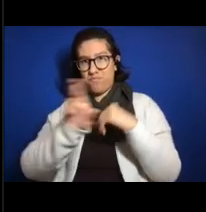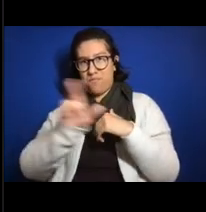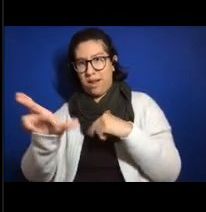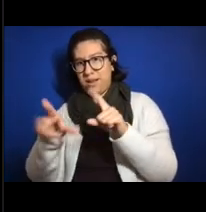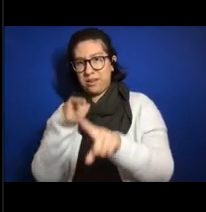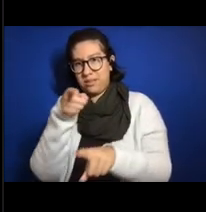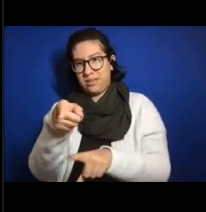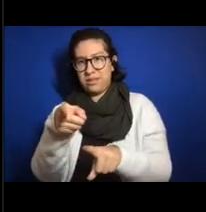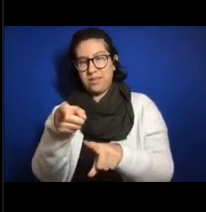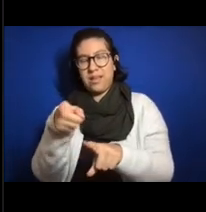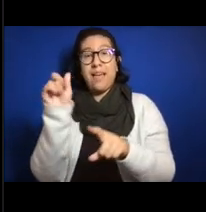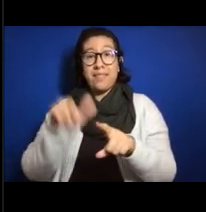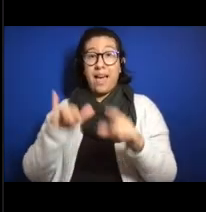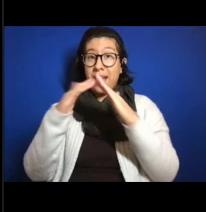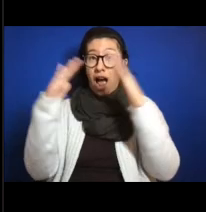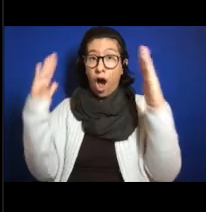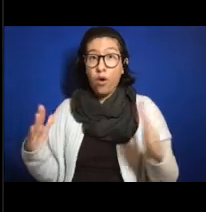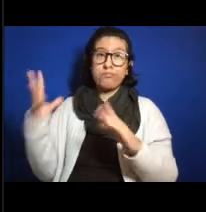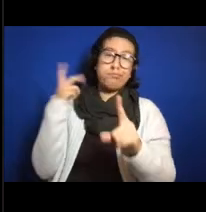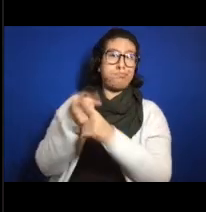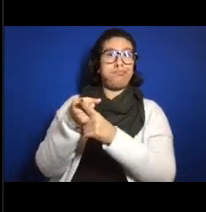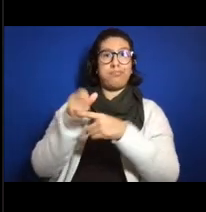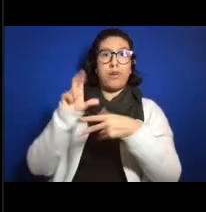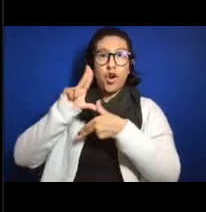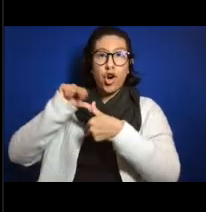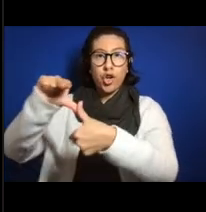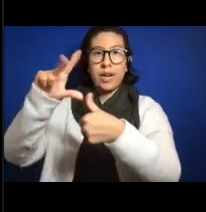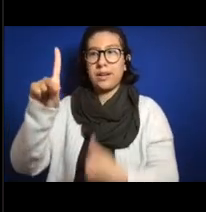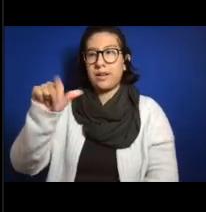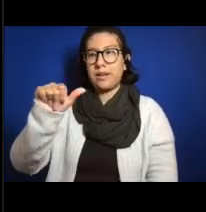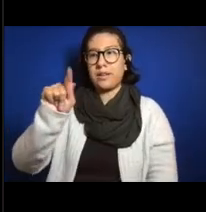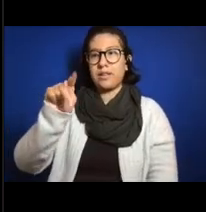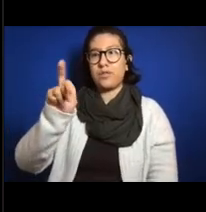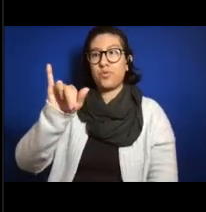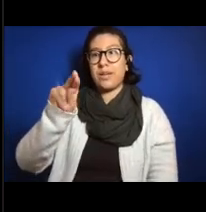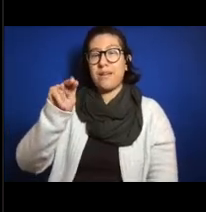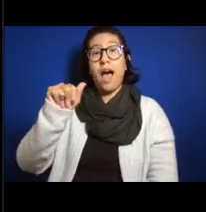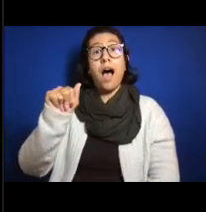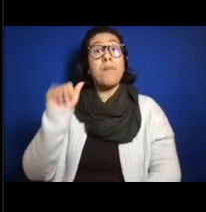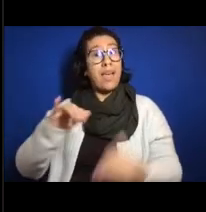where the roof was held on by those hurricane clips and it survived the storm.